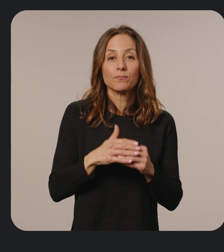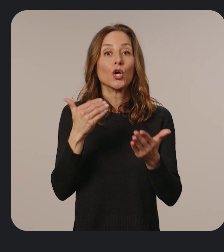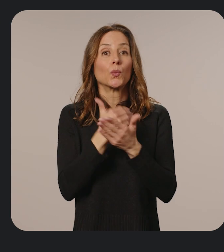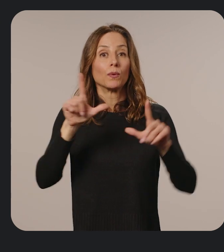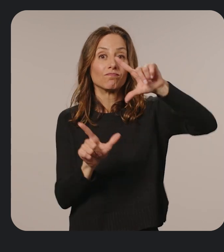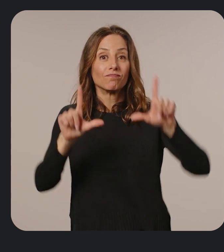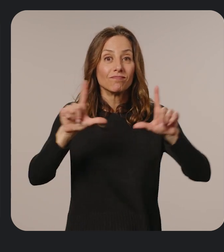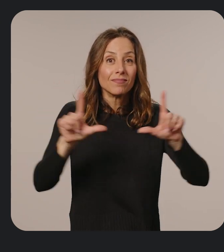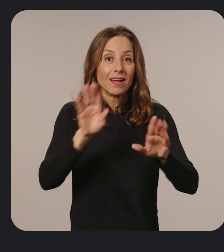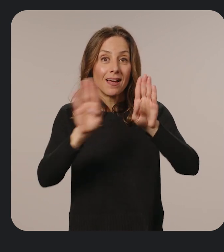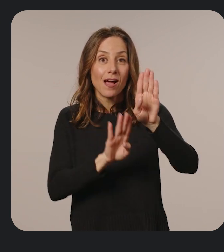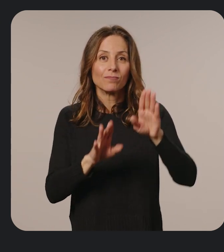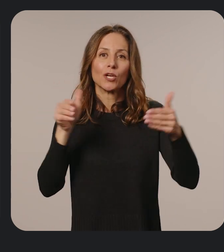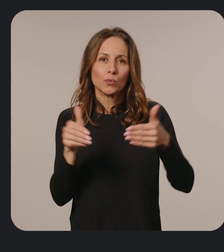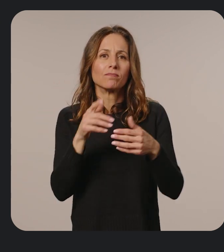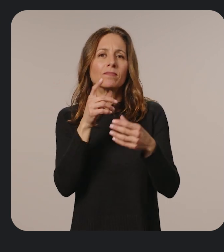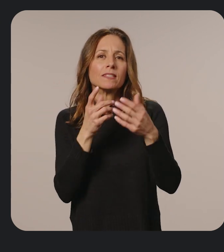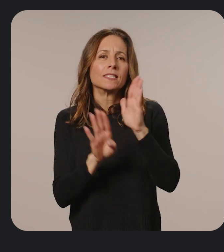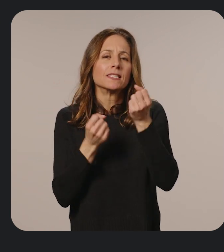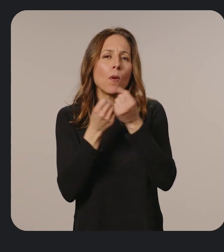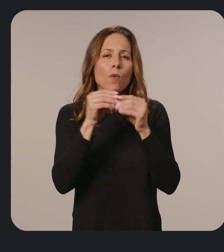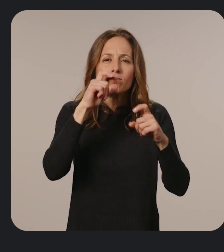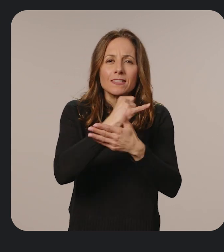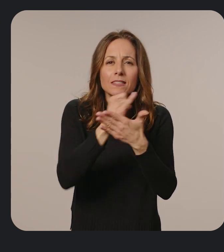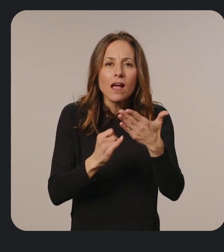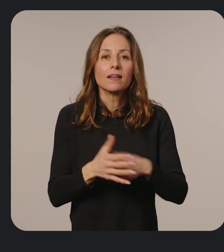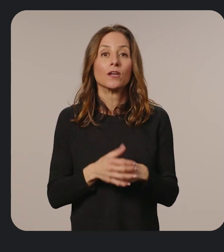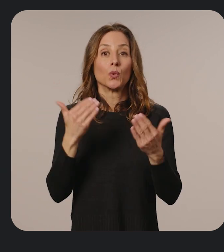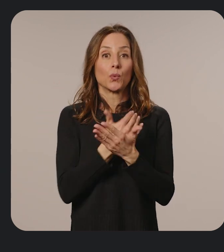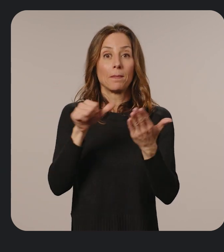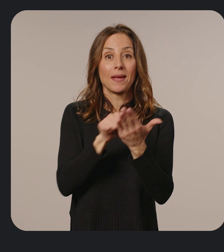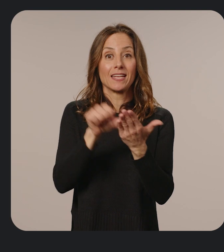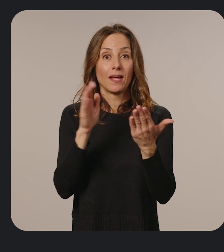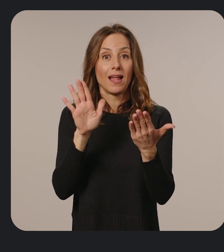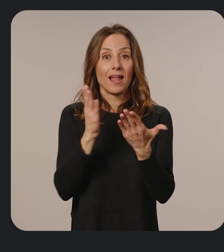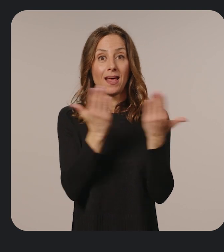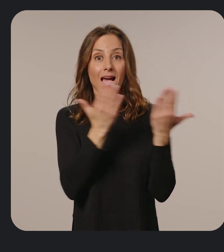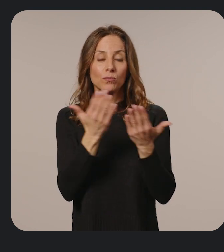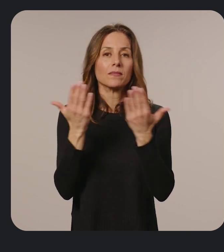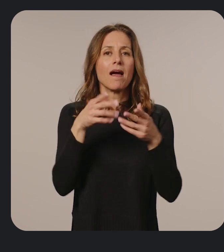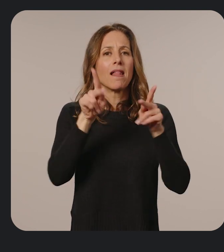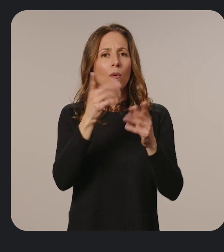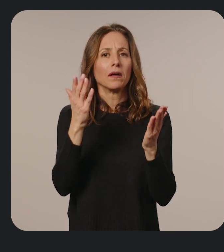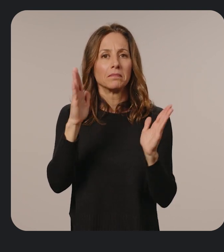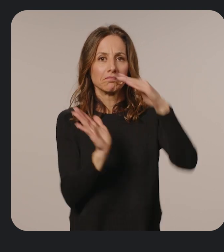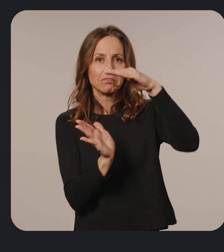New layouts have also been introduced to support complex design use cases. The new pager layout allows you to horizontally or vertically